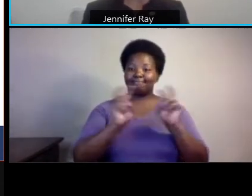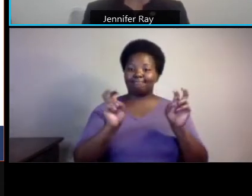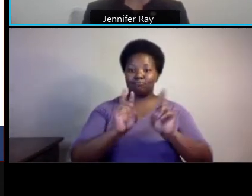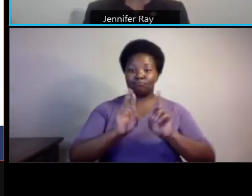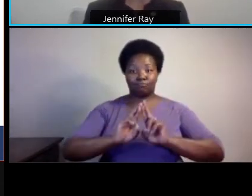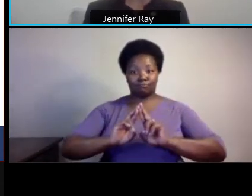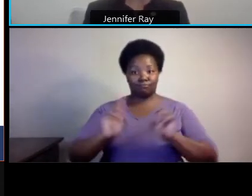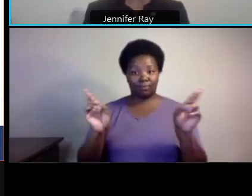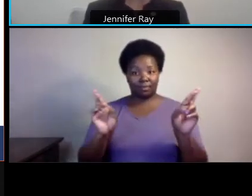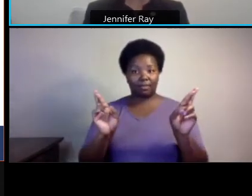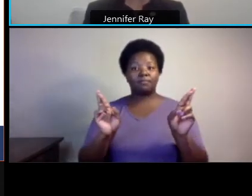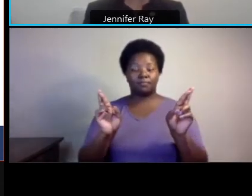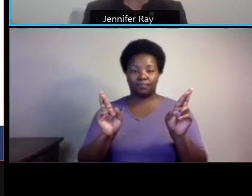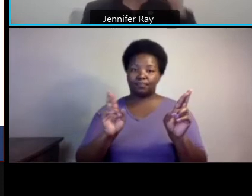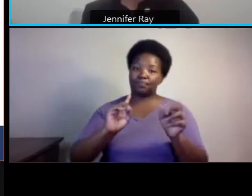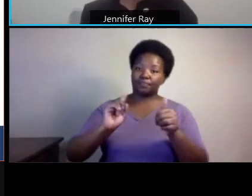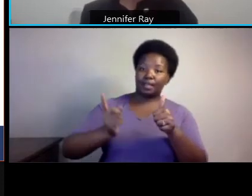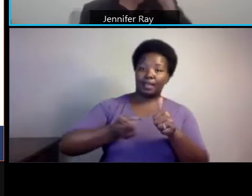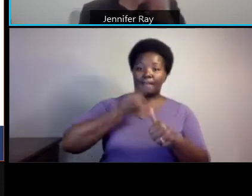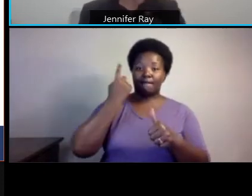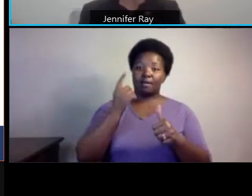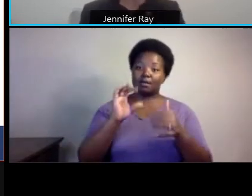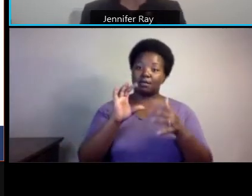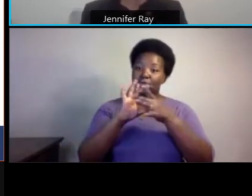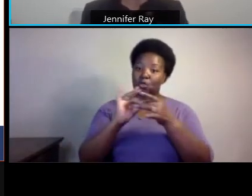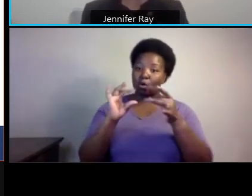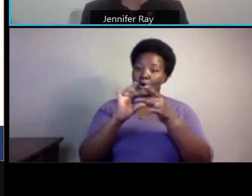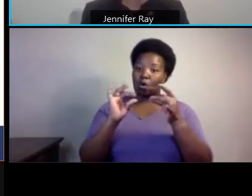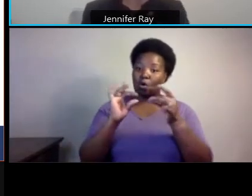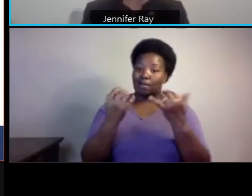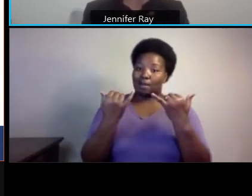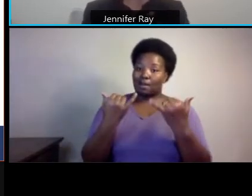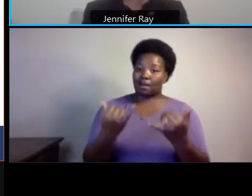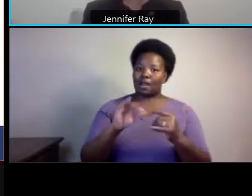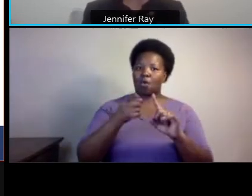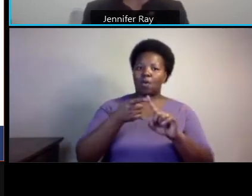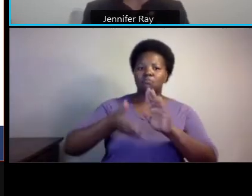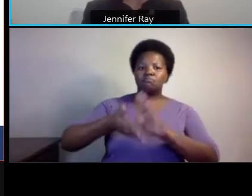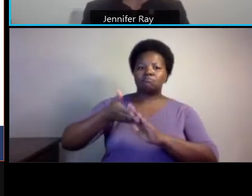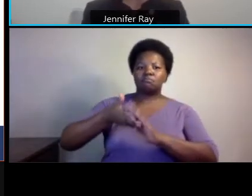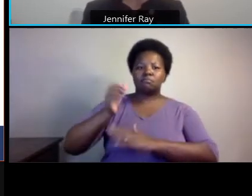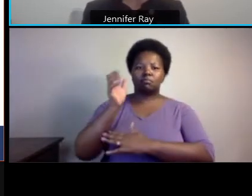with the first comments that have come in while the presentation was going on again encourage